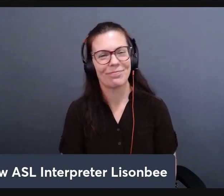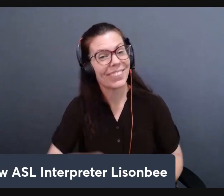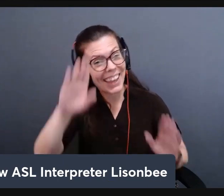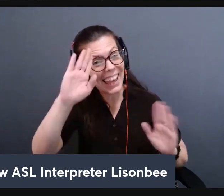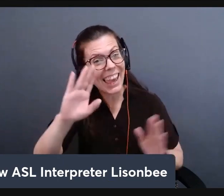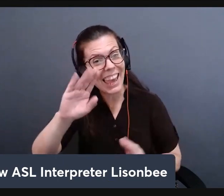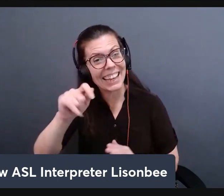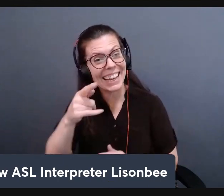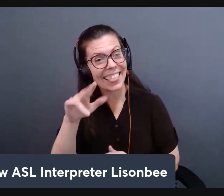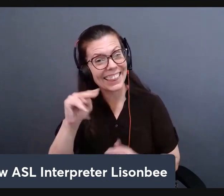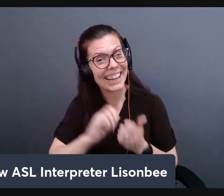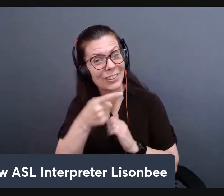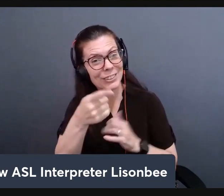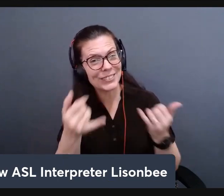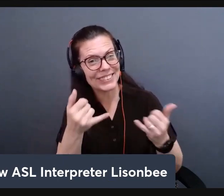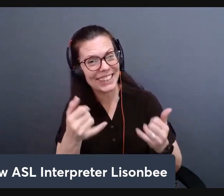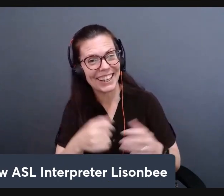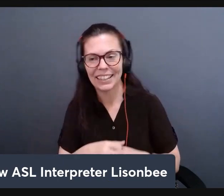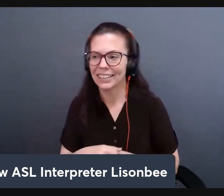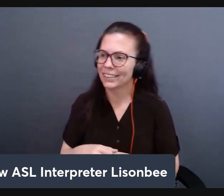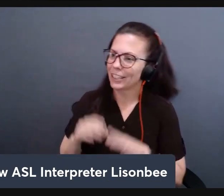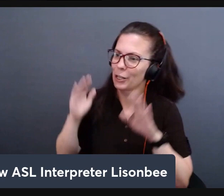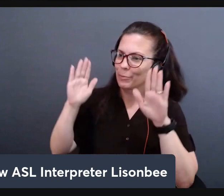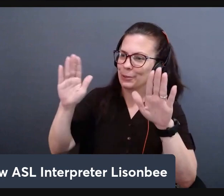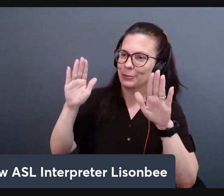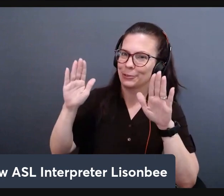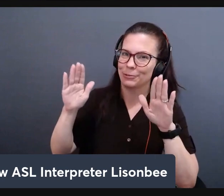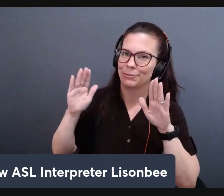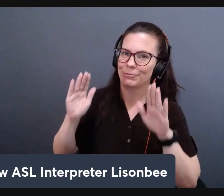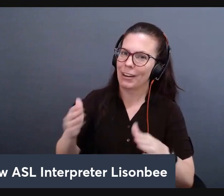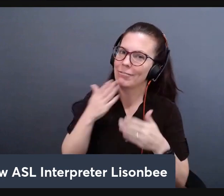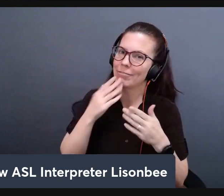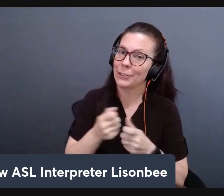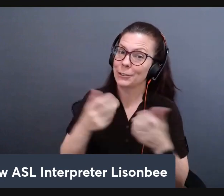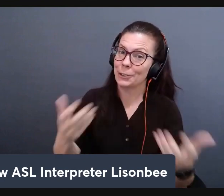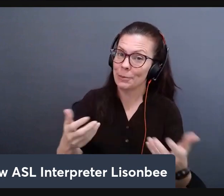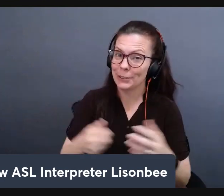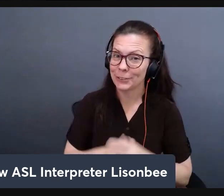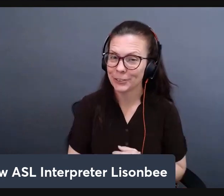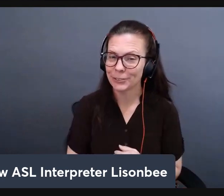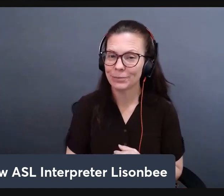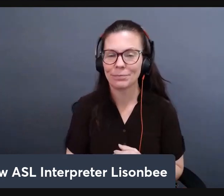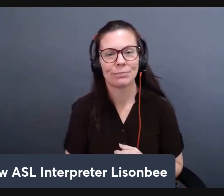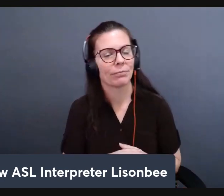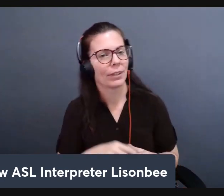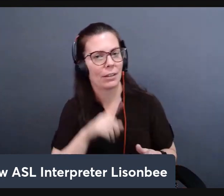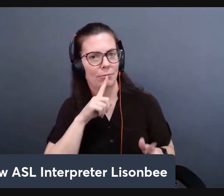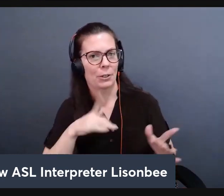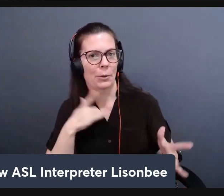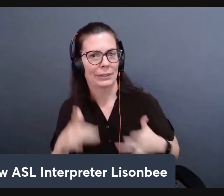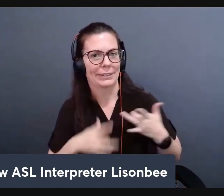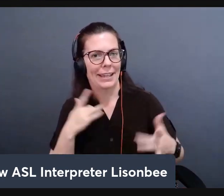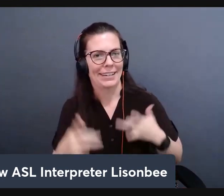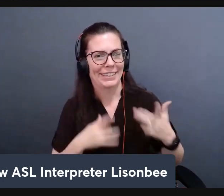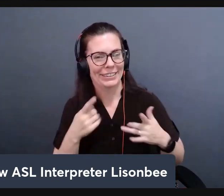Hey, Nathan! How are you doing today? Doing great. Thank you very much. I'm really excited to have you on today